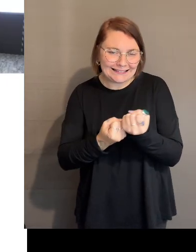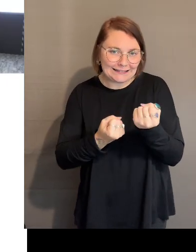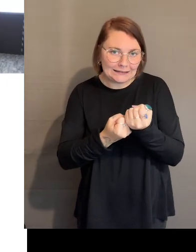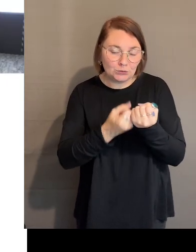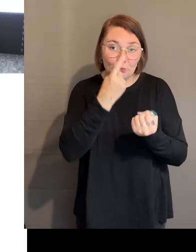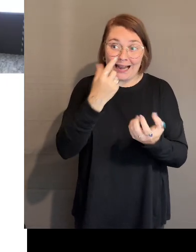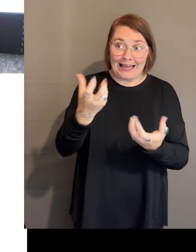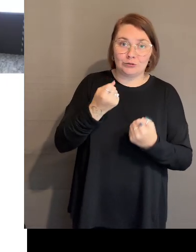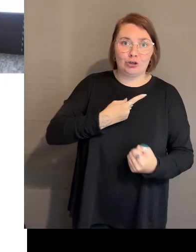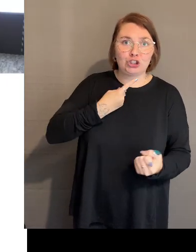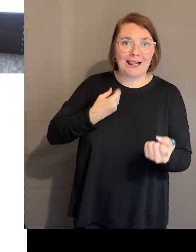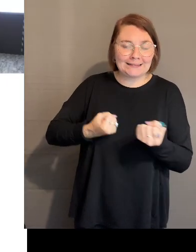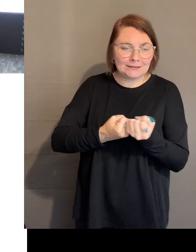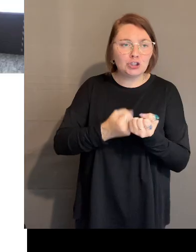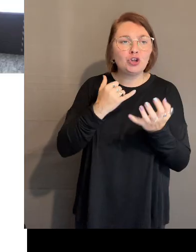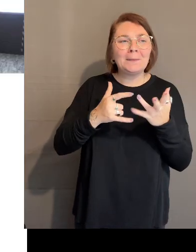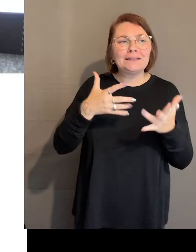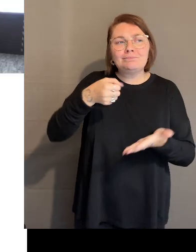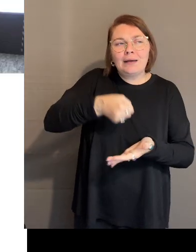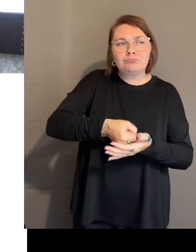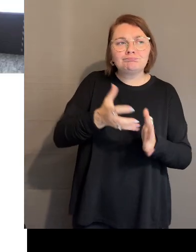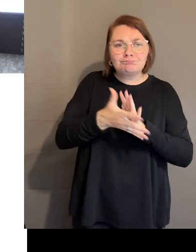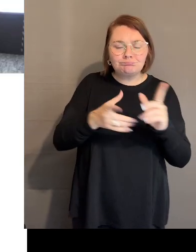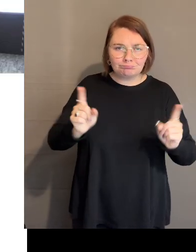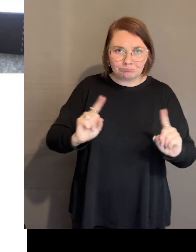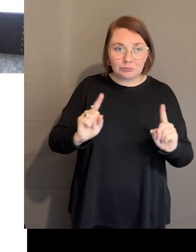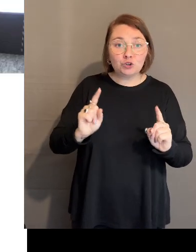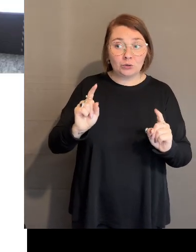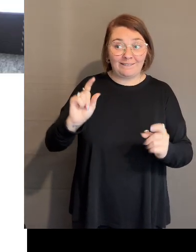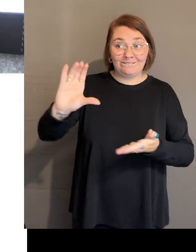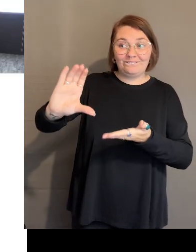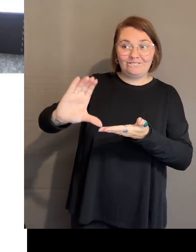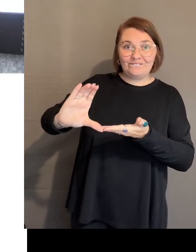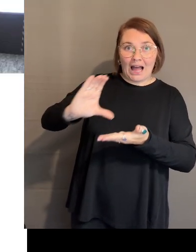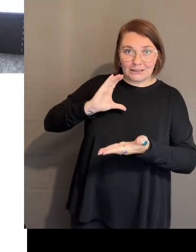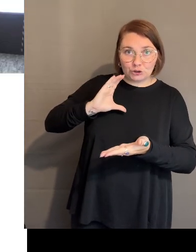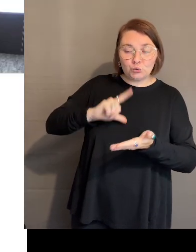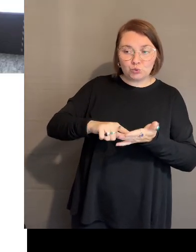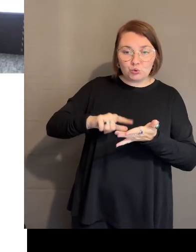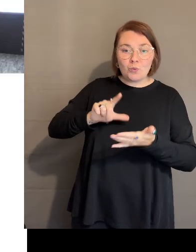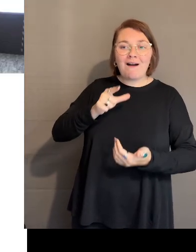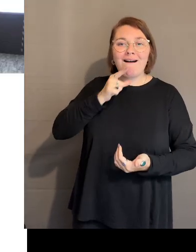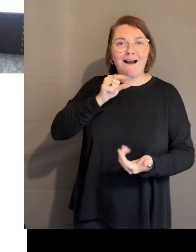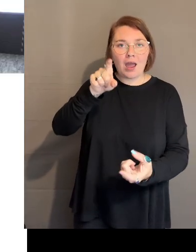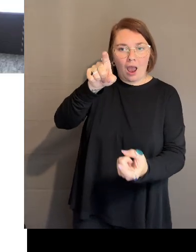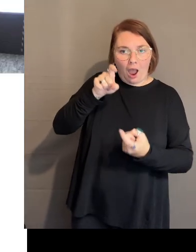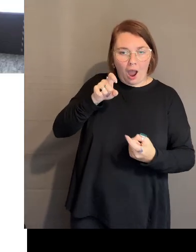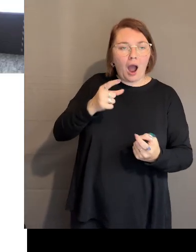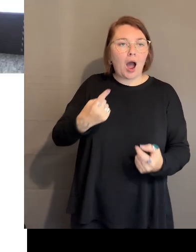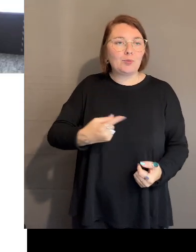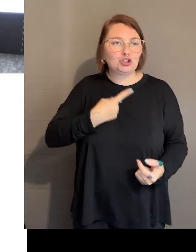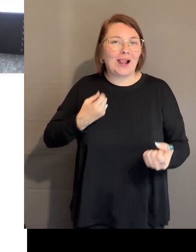So basically you get, funds to hire personal assistants.